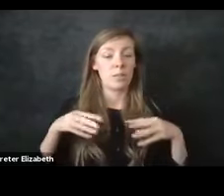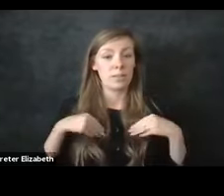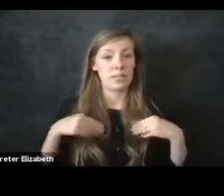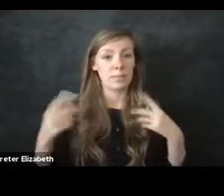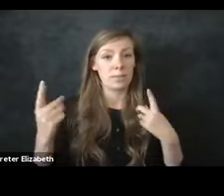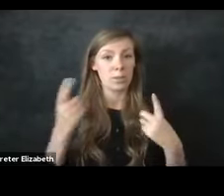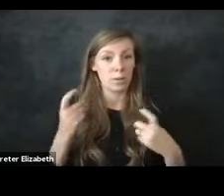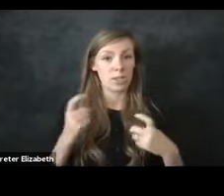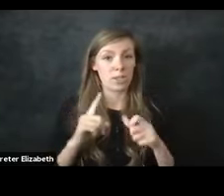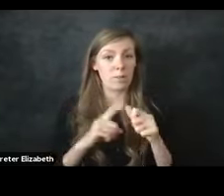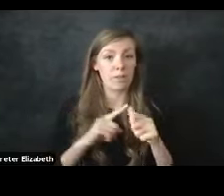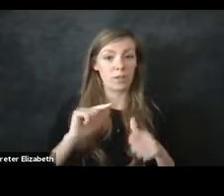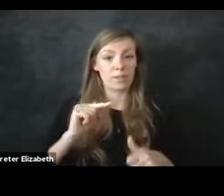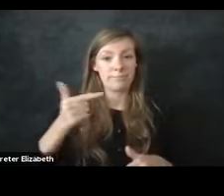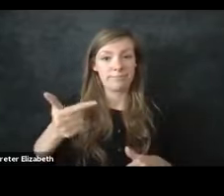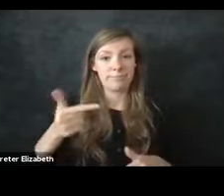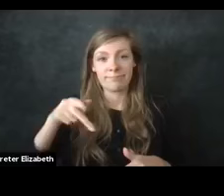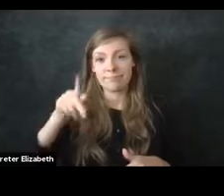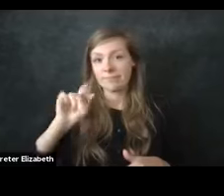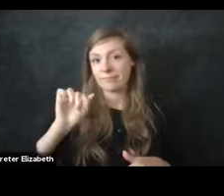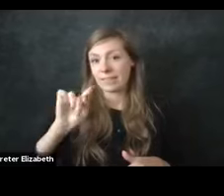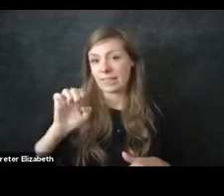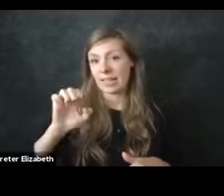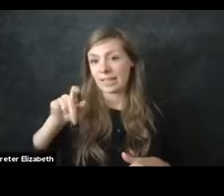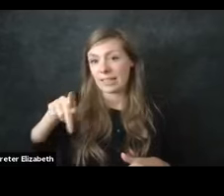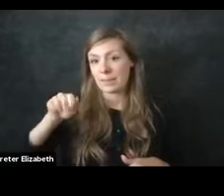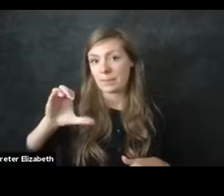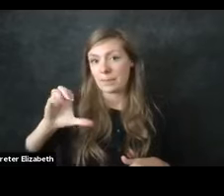Pack, our lead epidemiologist to present some important data.